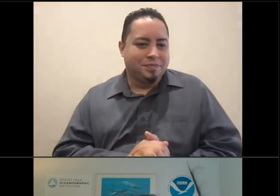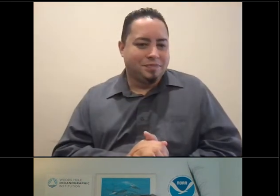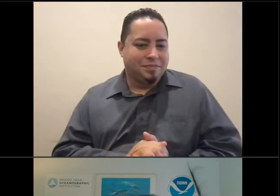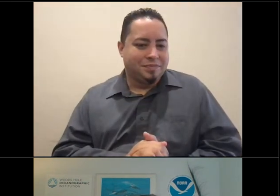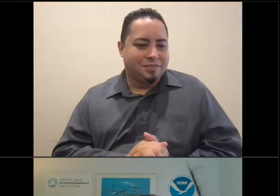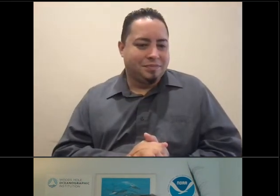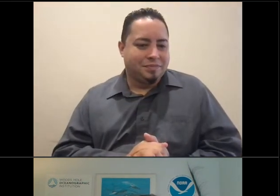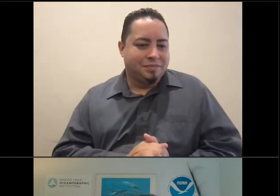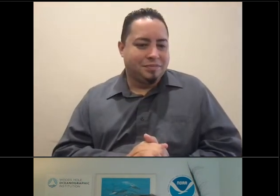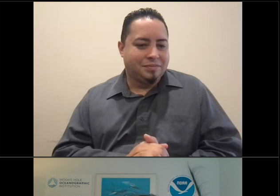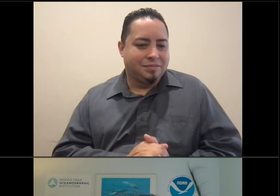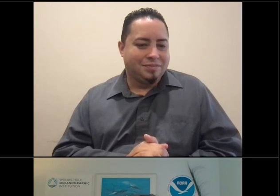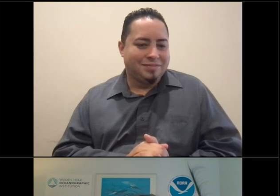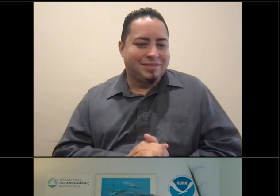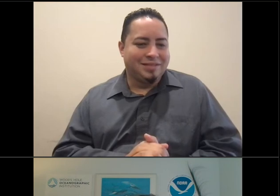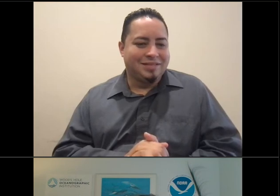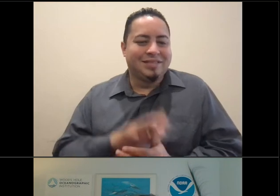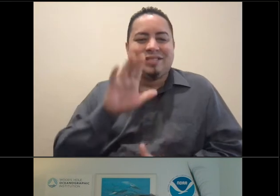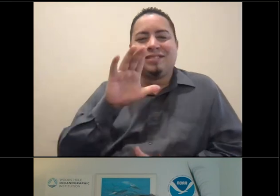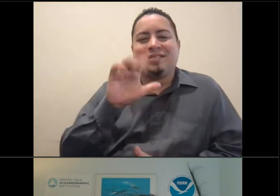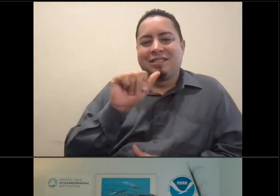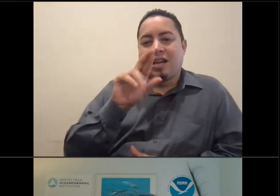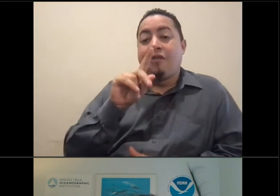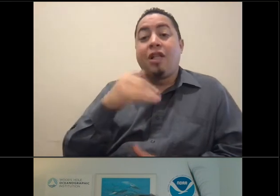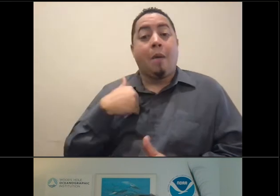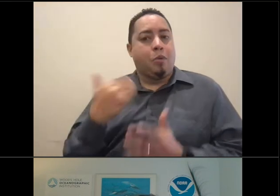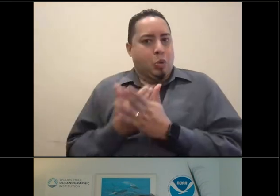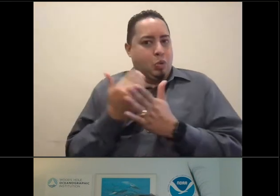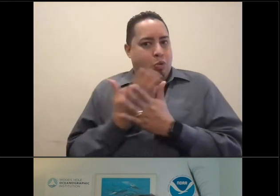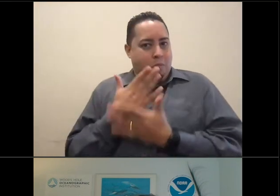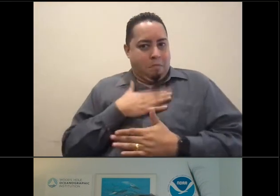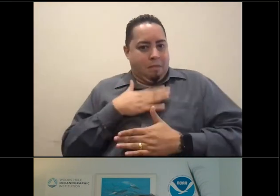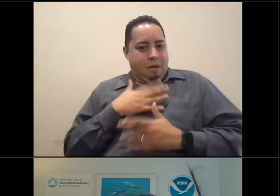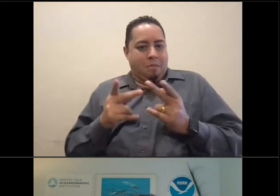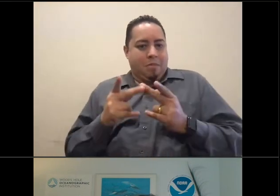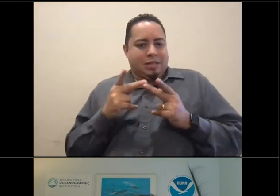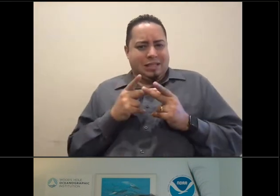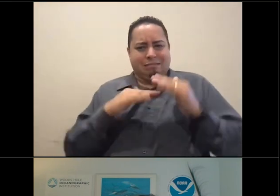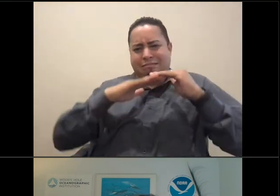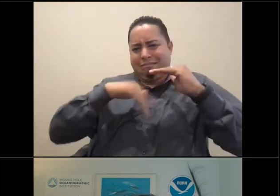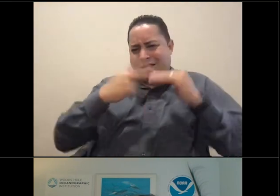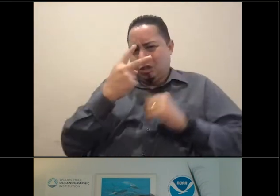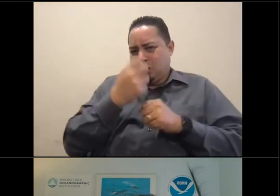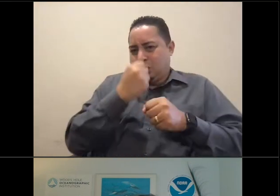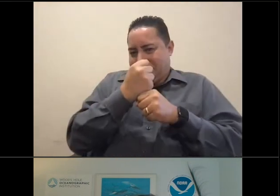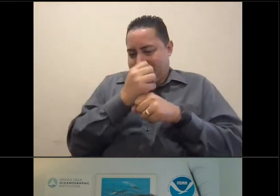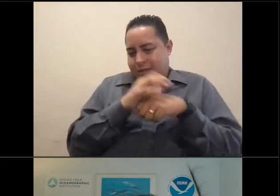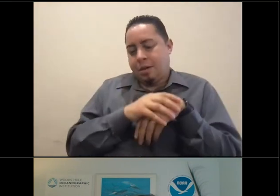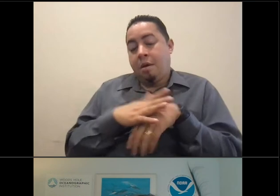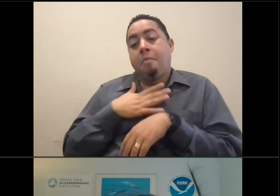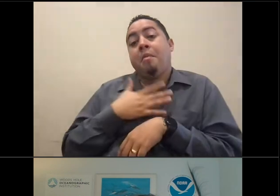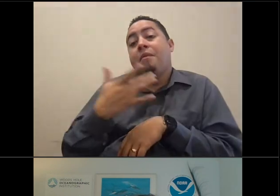The hands are actually pointing to me. So I'm to this position, it's been just under two years, and I think my favorite part of it without a doubt